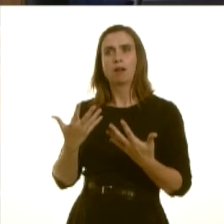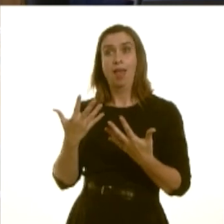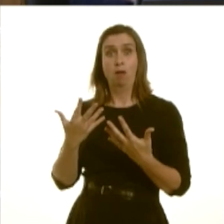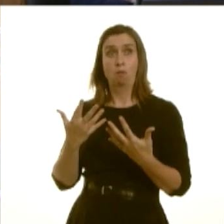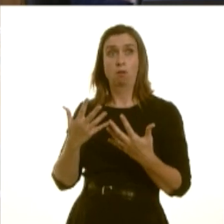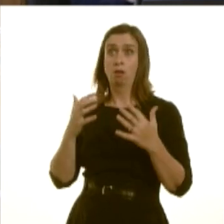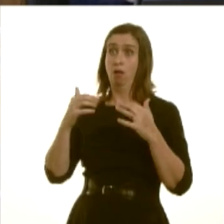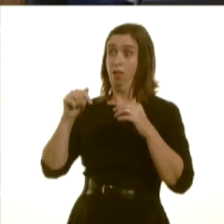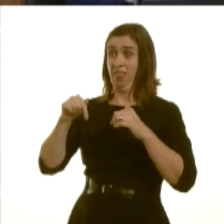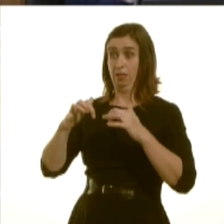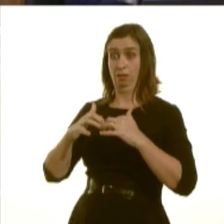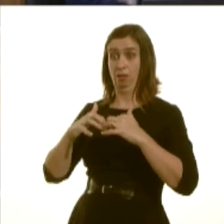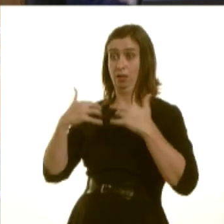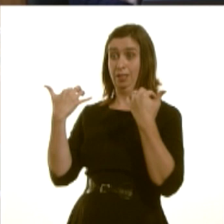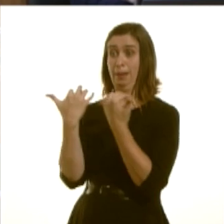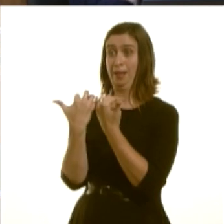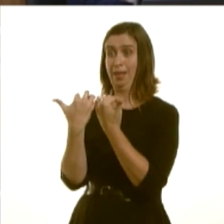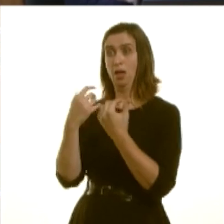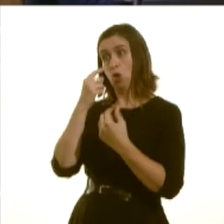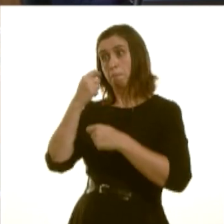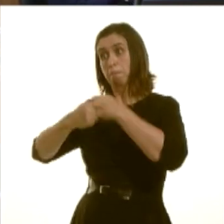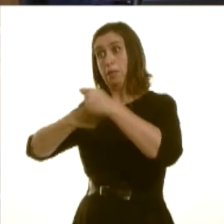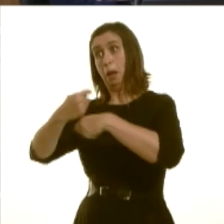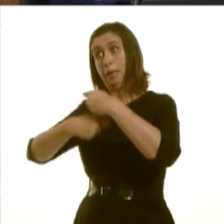the Parliament of Wales—to be able to exercise the powers that the people of Wales would